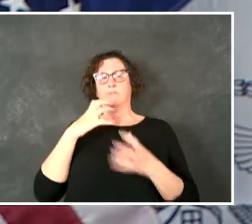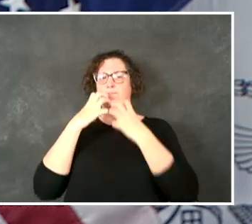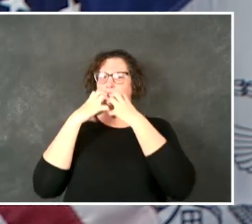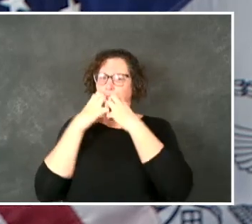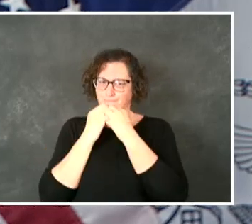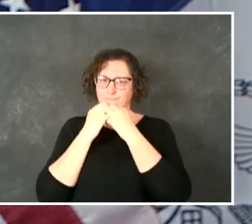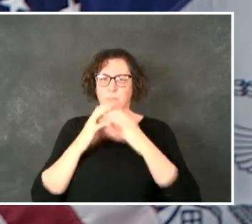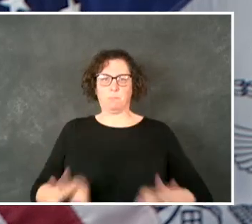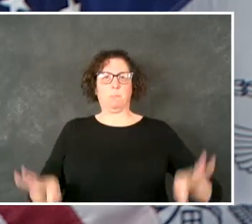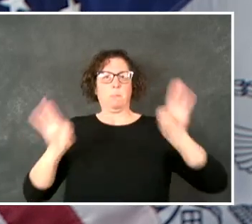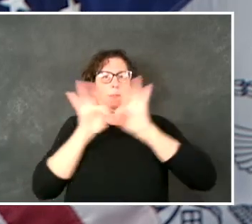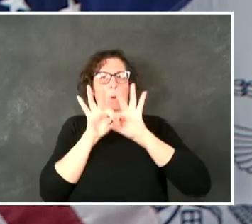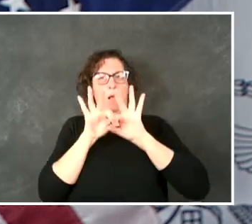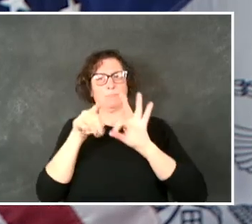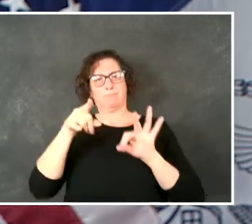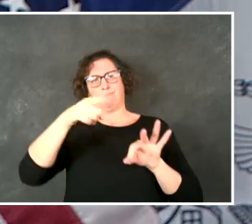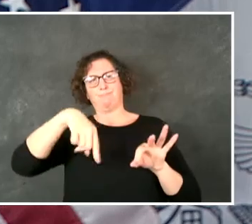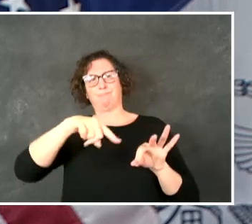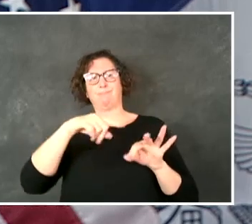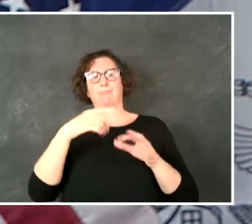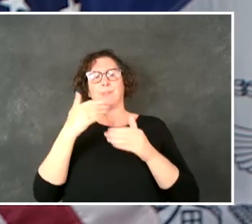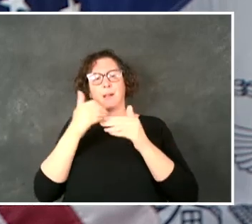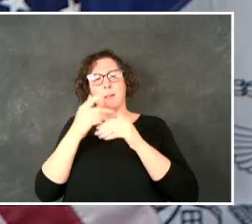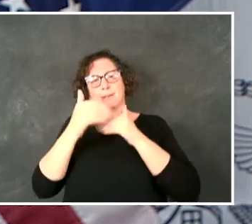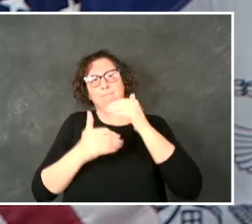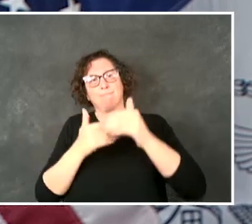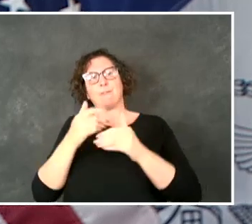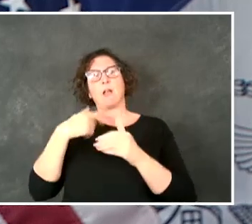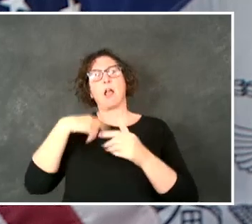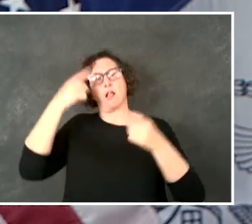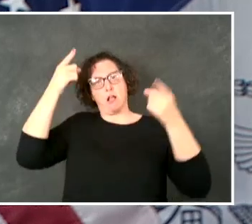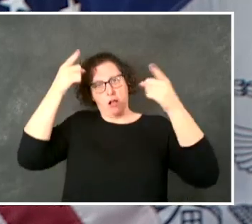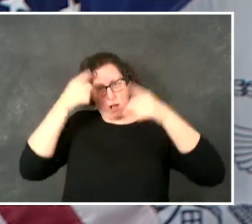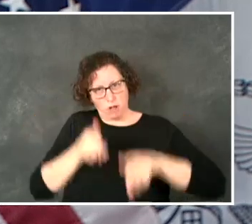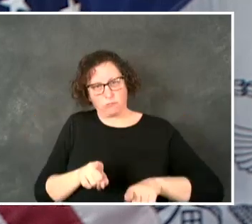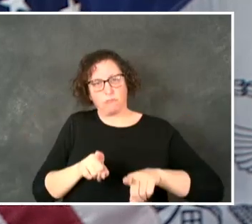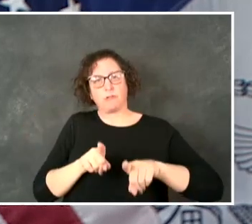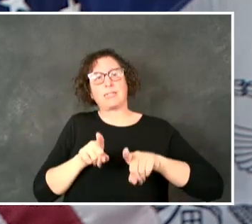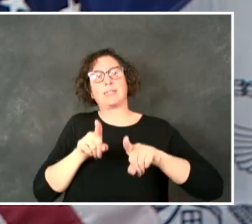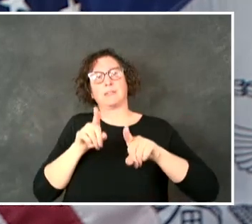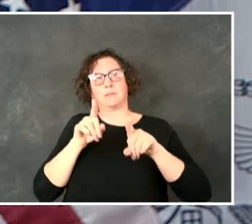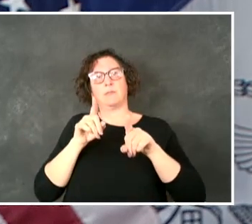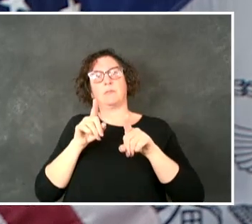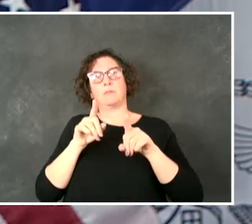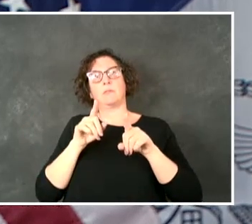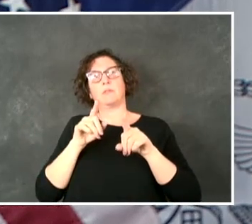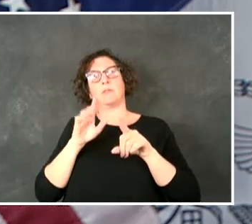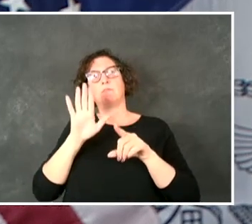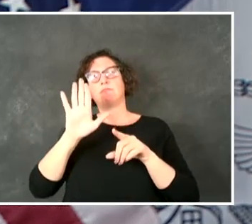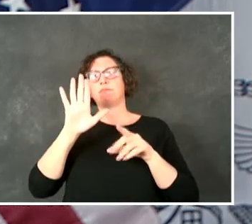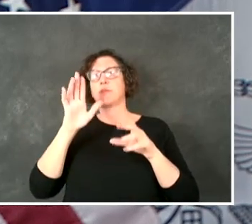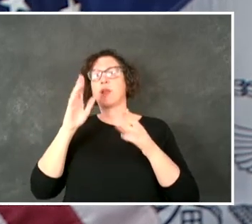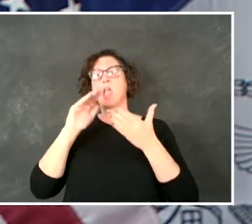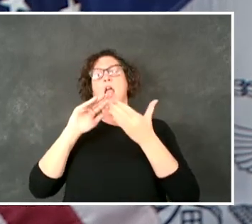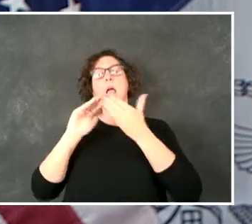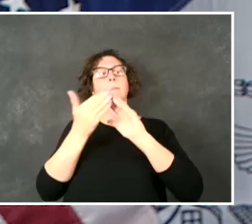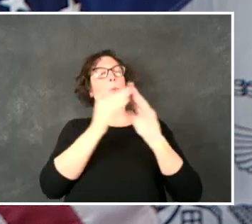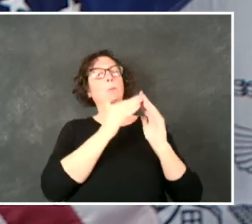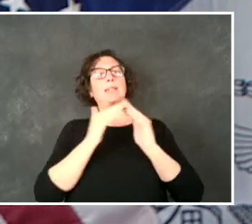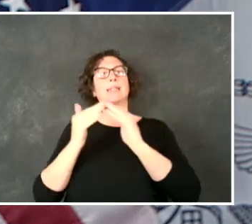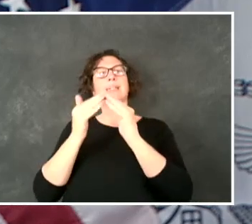MORE OF THE